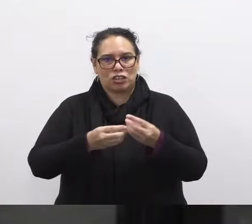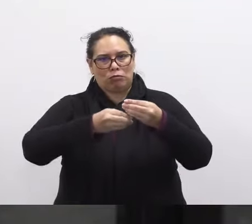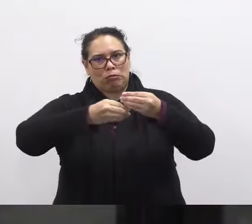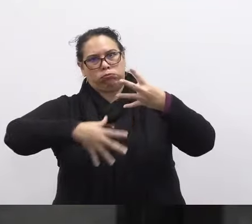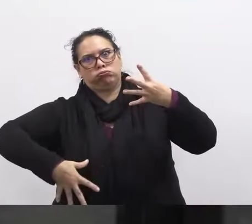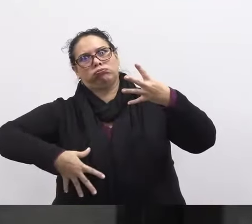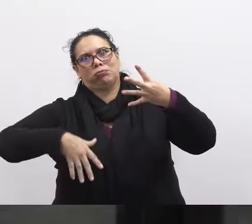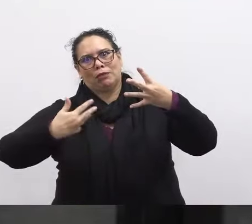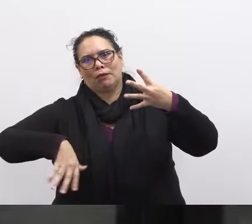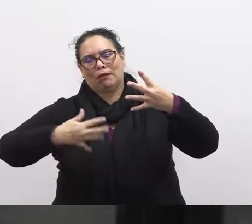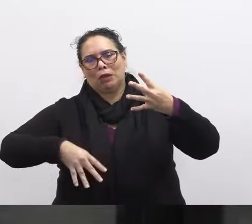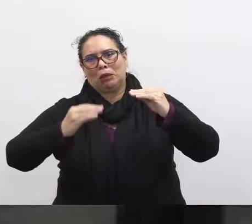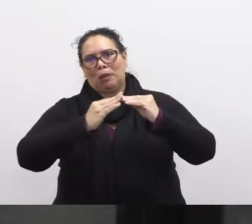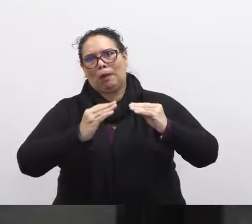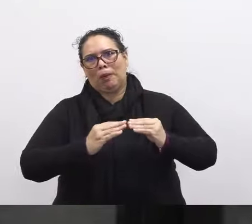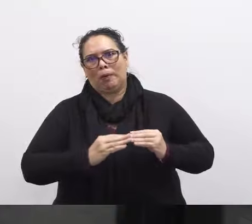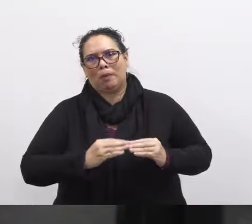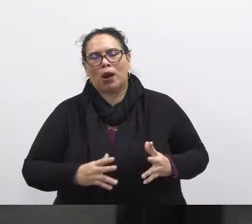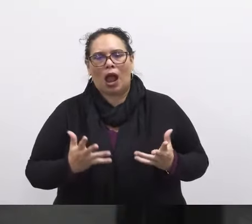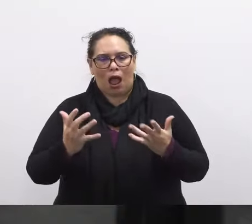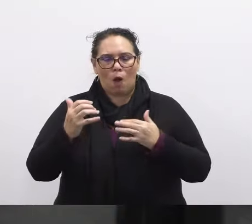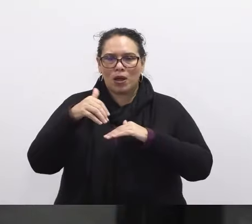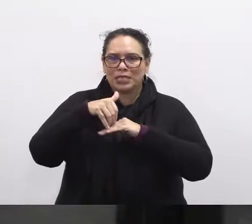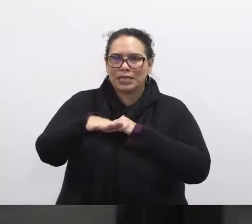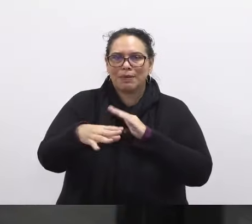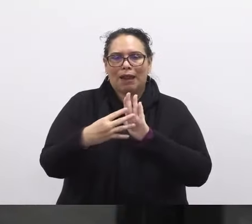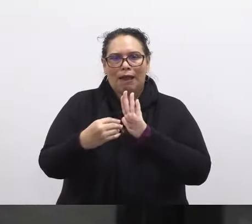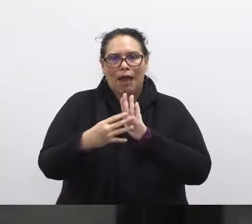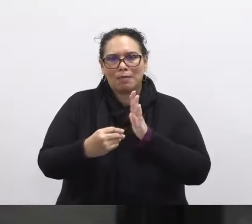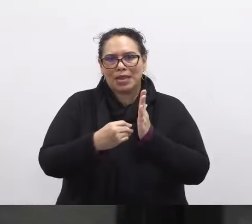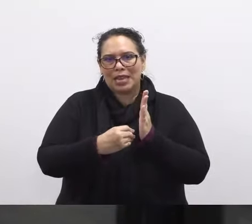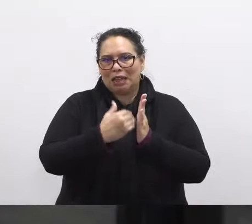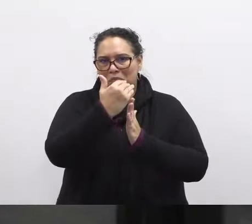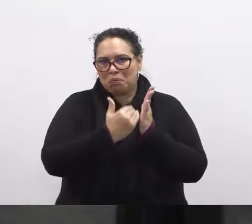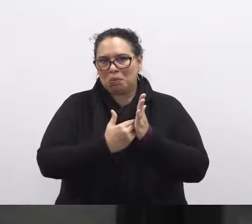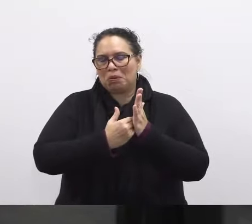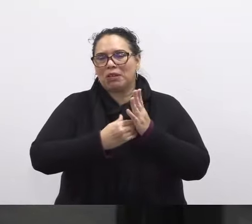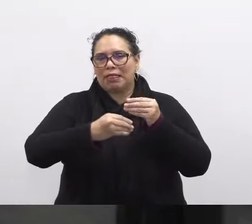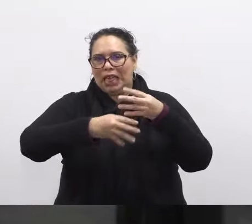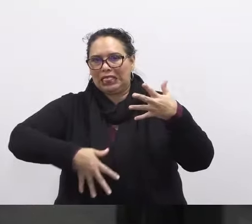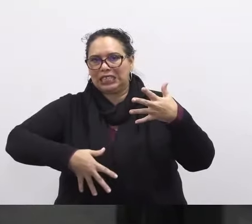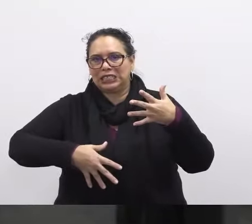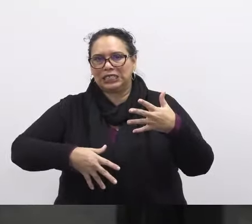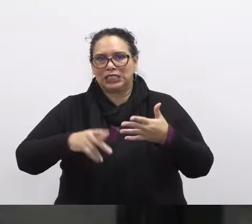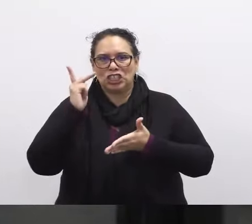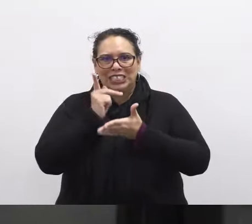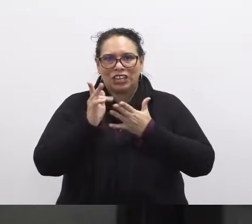I wanna submit a copy of this to the secretary, whoever that person may be.